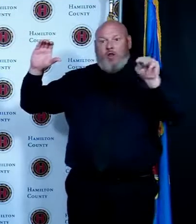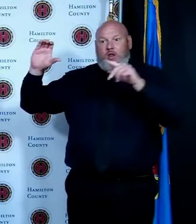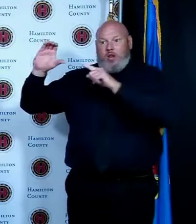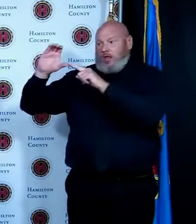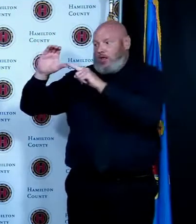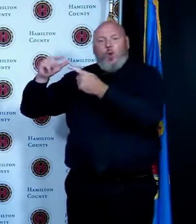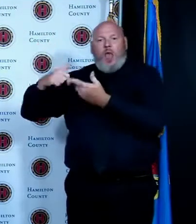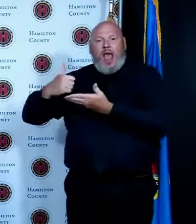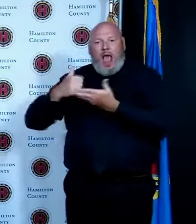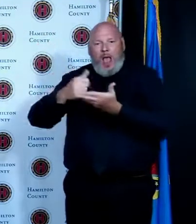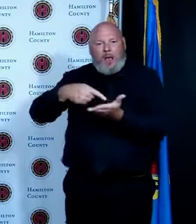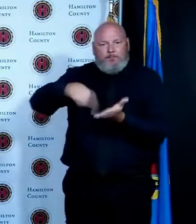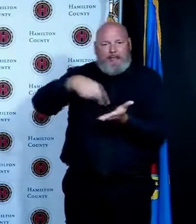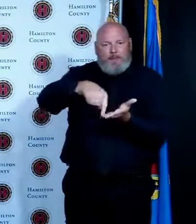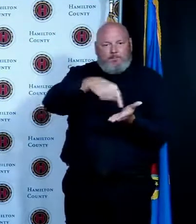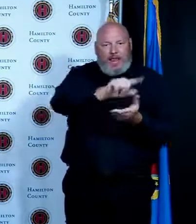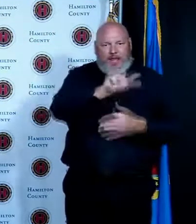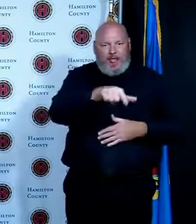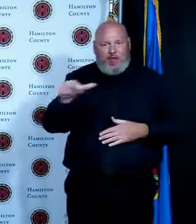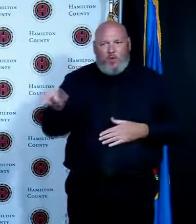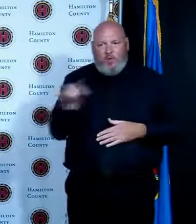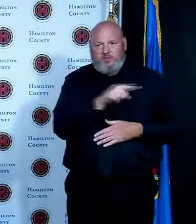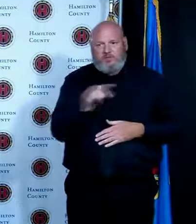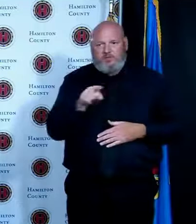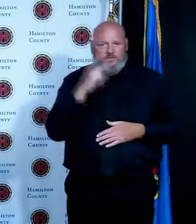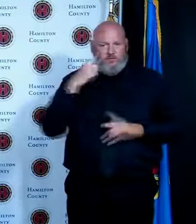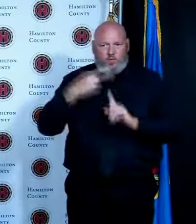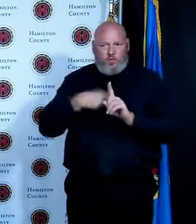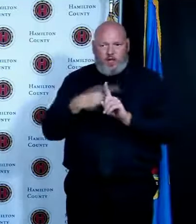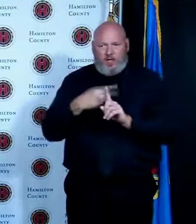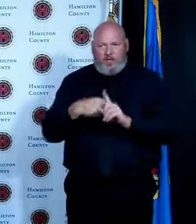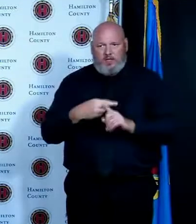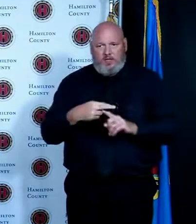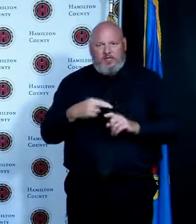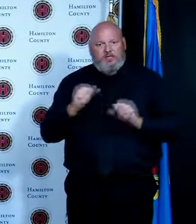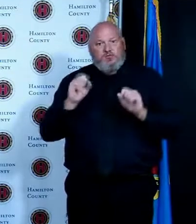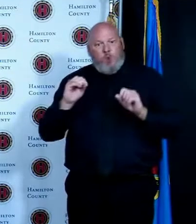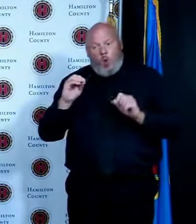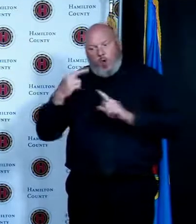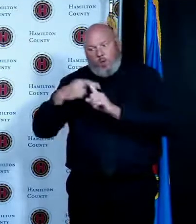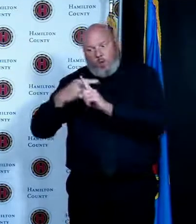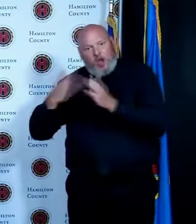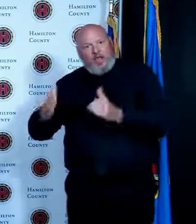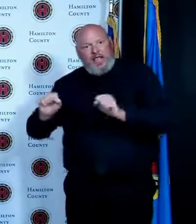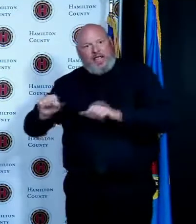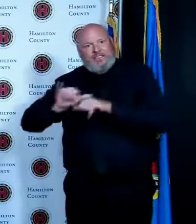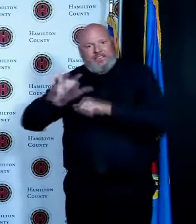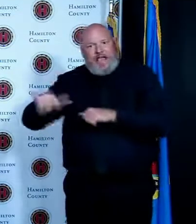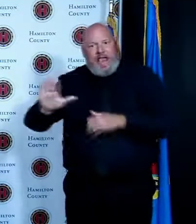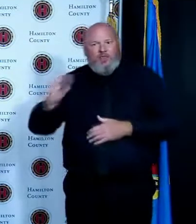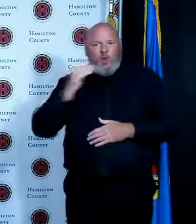and renters can stay in their homes we're racing the clock here to get the money allocated before it's too late